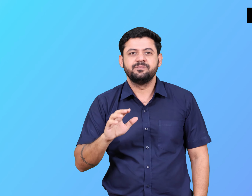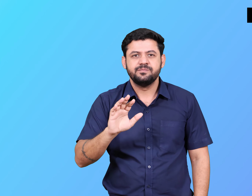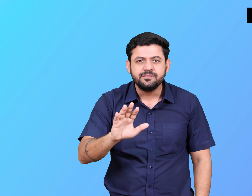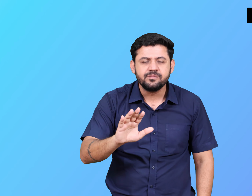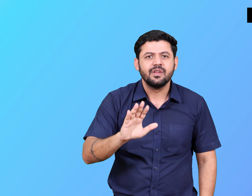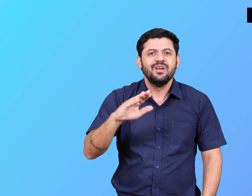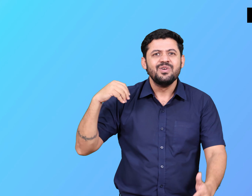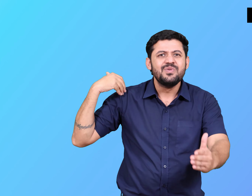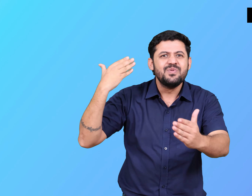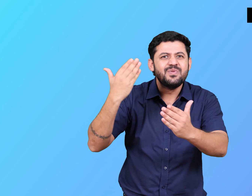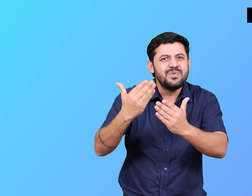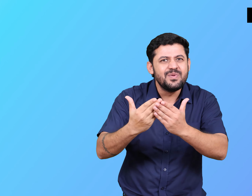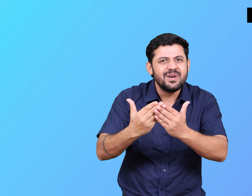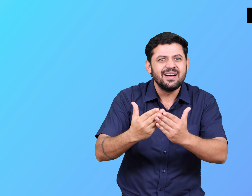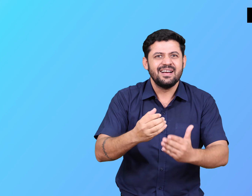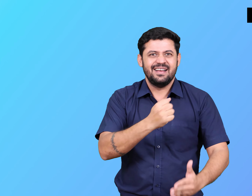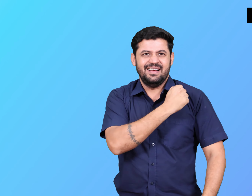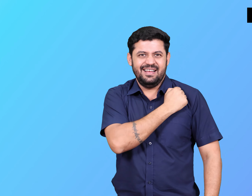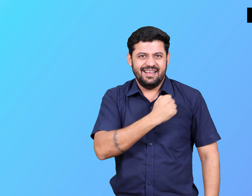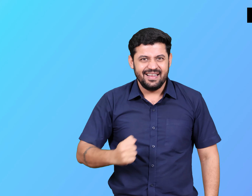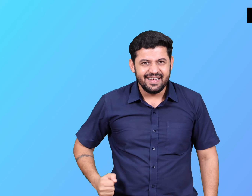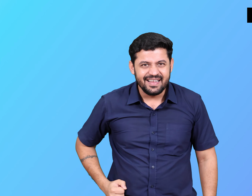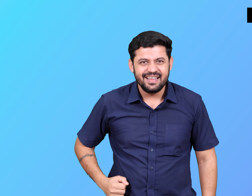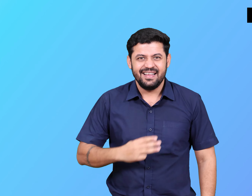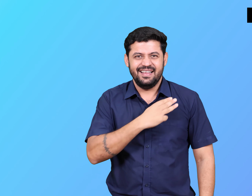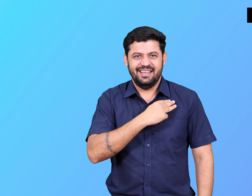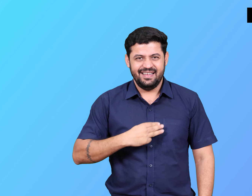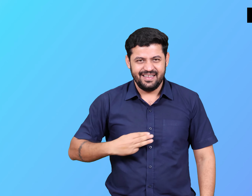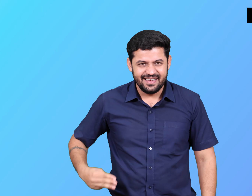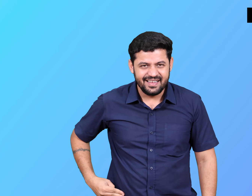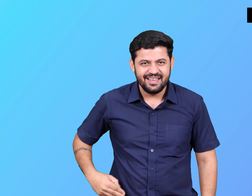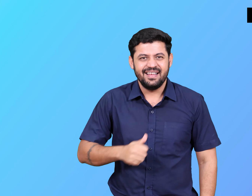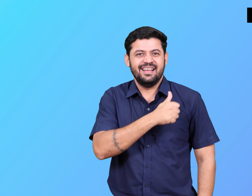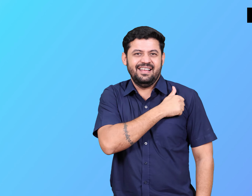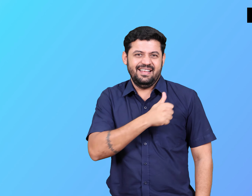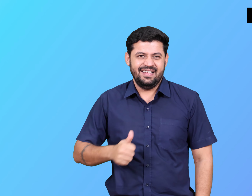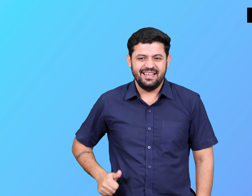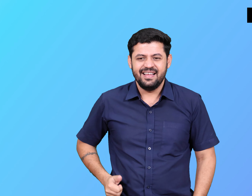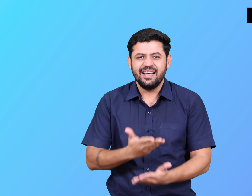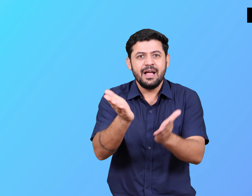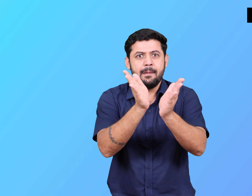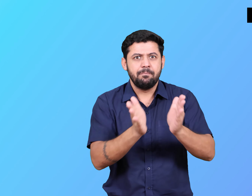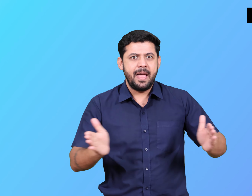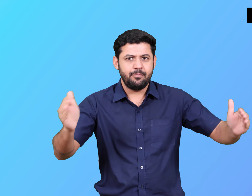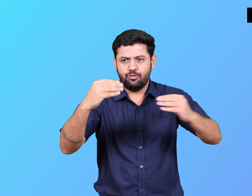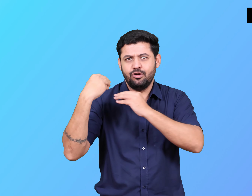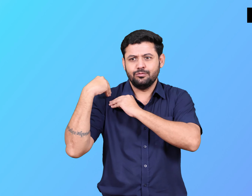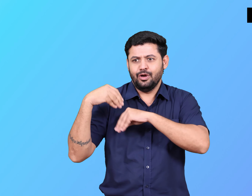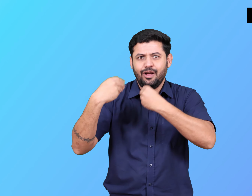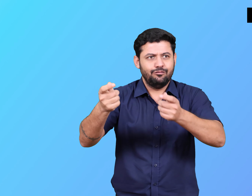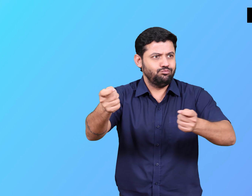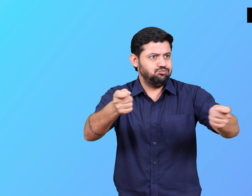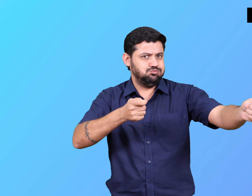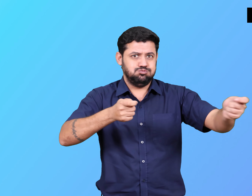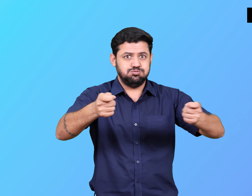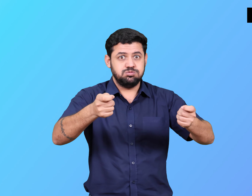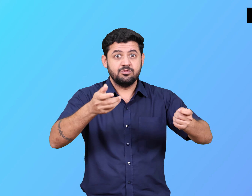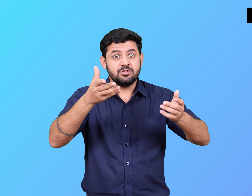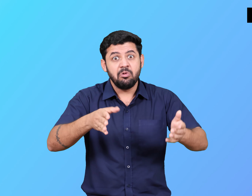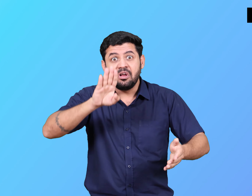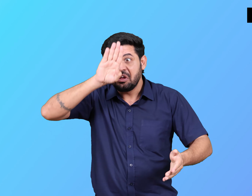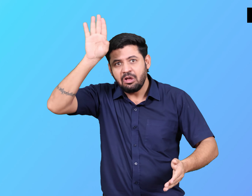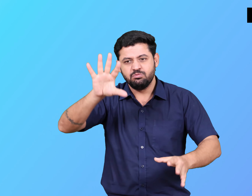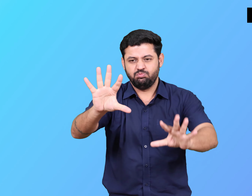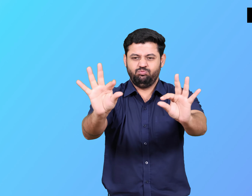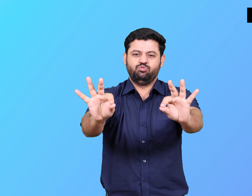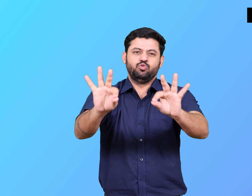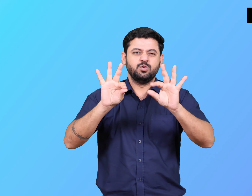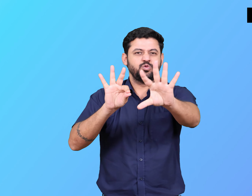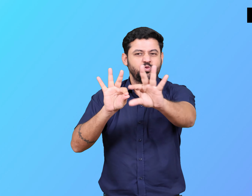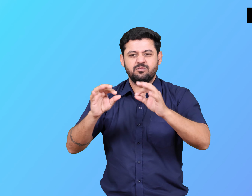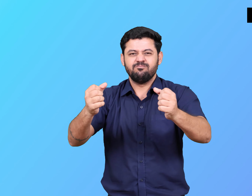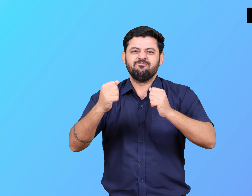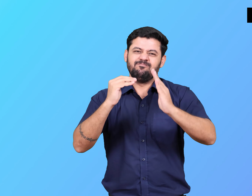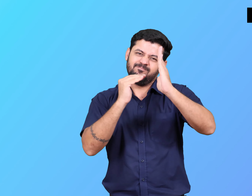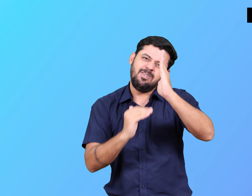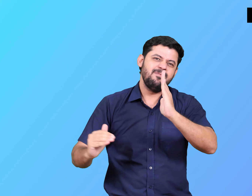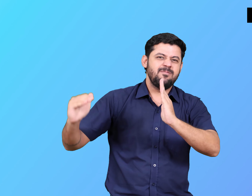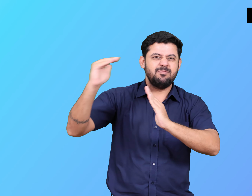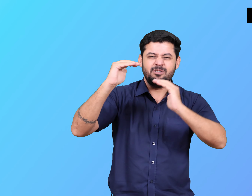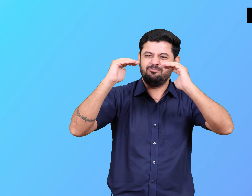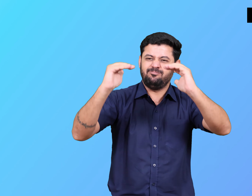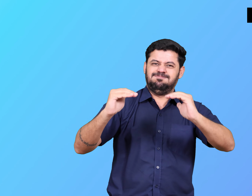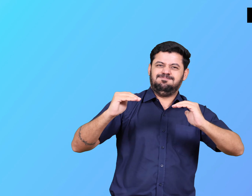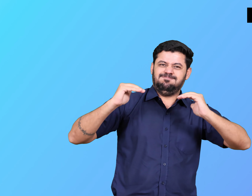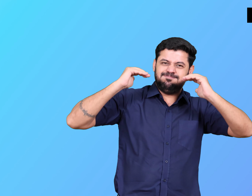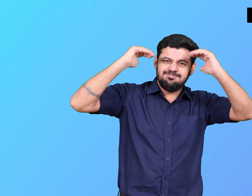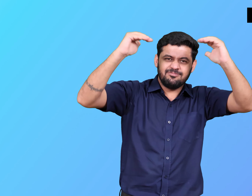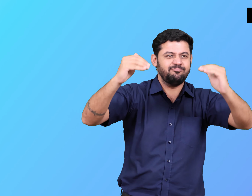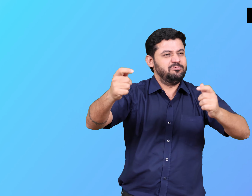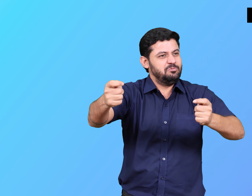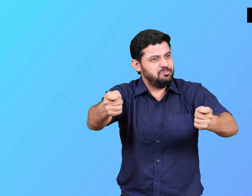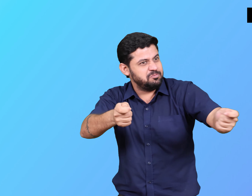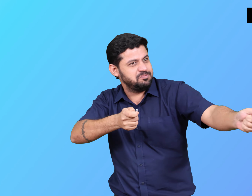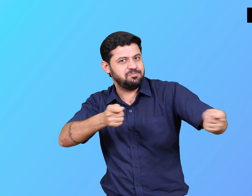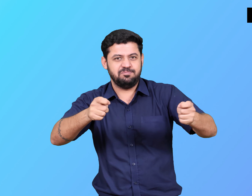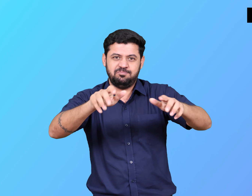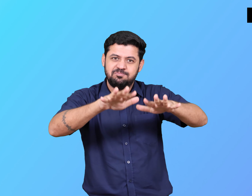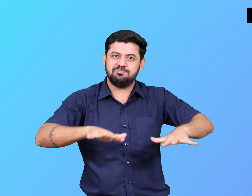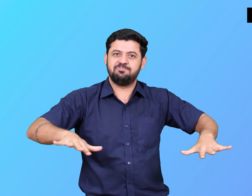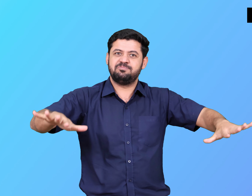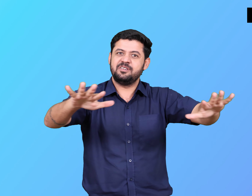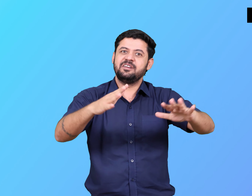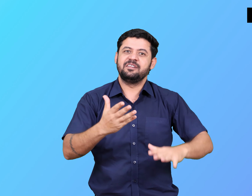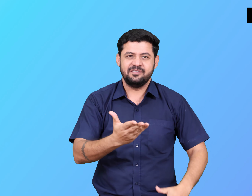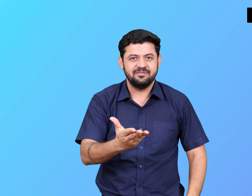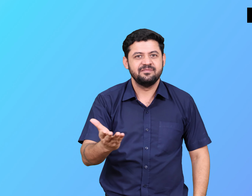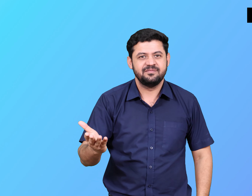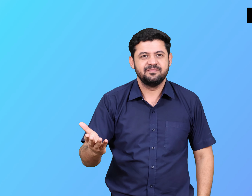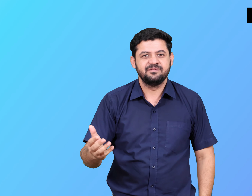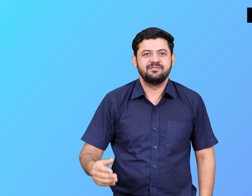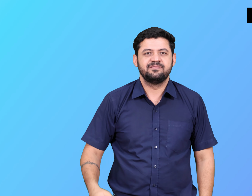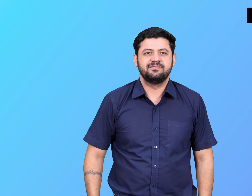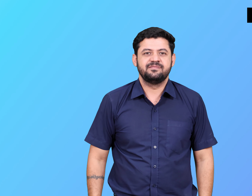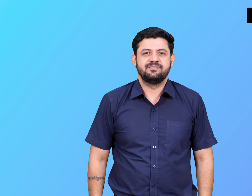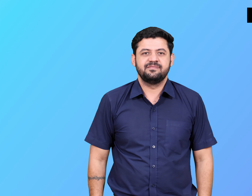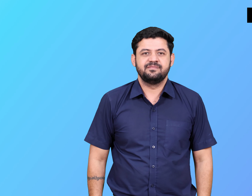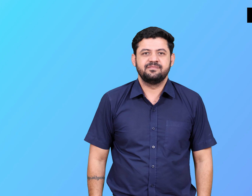Then the king gave Shadrach, Meshach and Abednego more important jobs in the territory of Babylon.